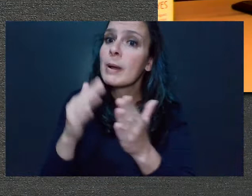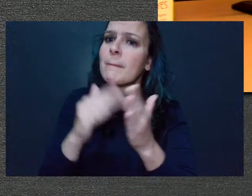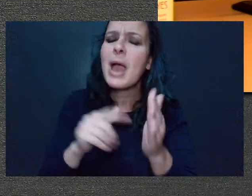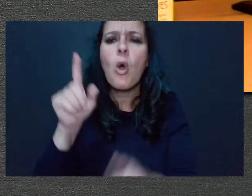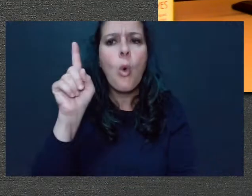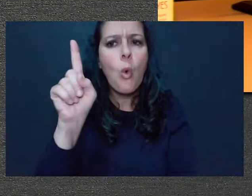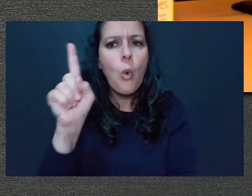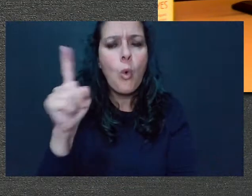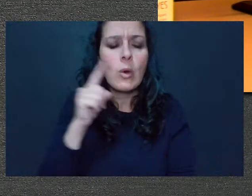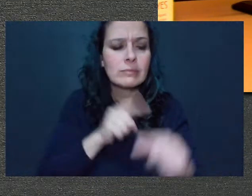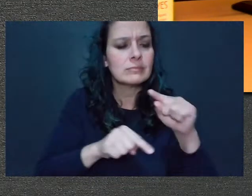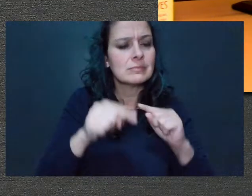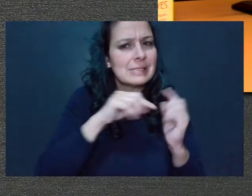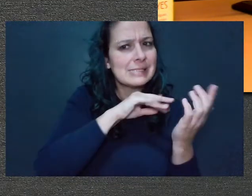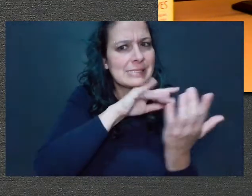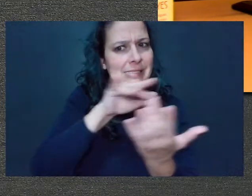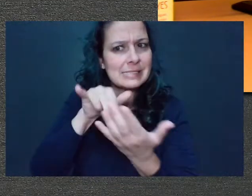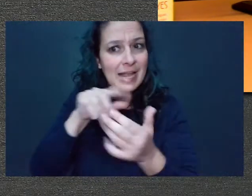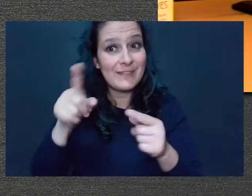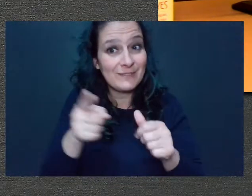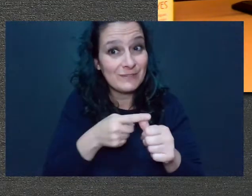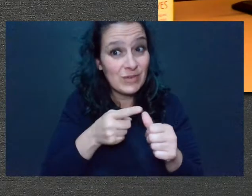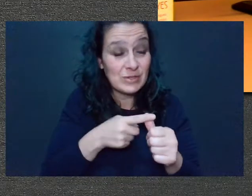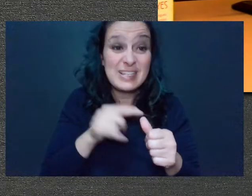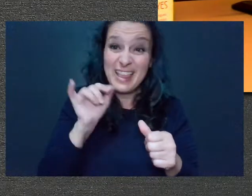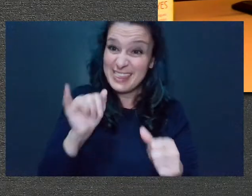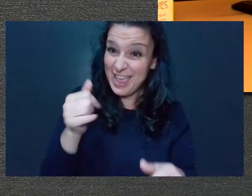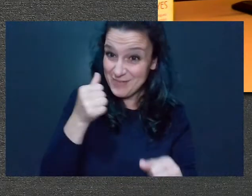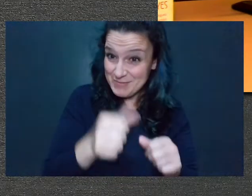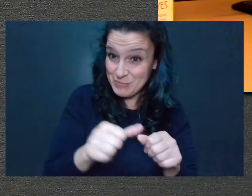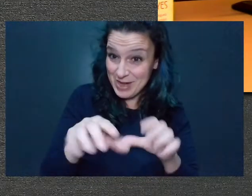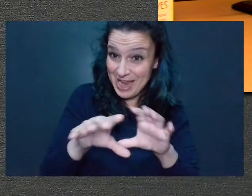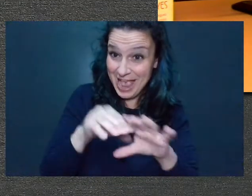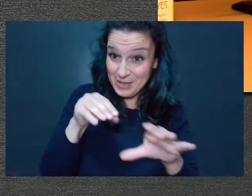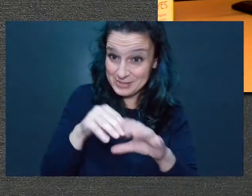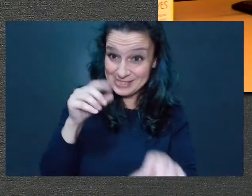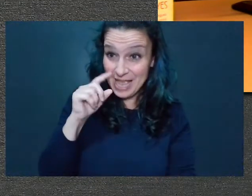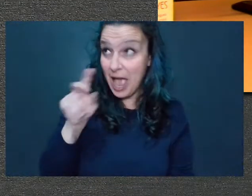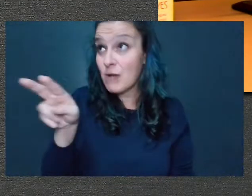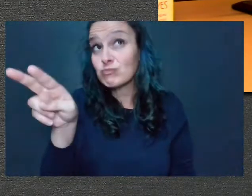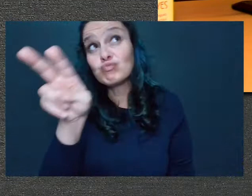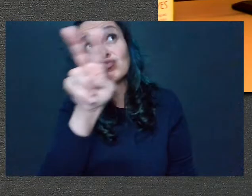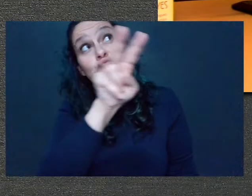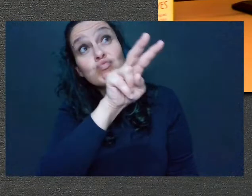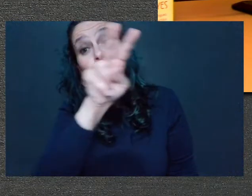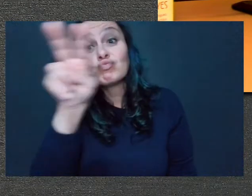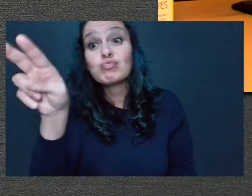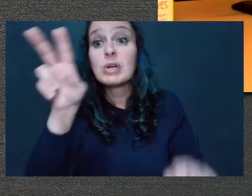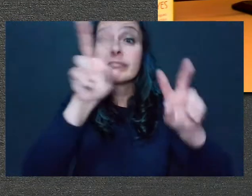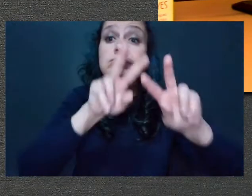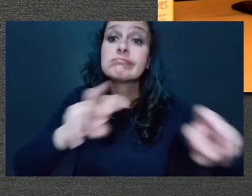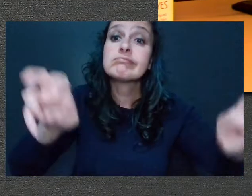And that's why we were outside at the beginning of the hour, looking for flowers,